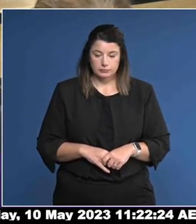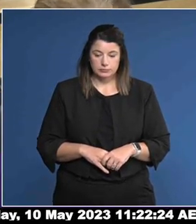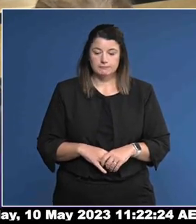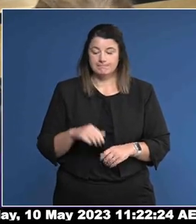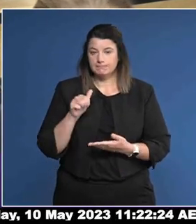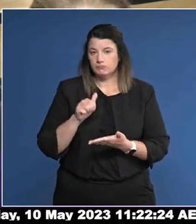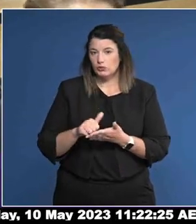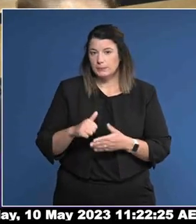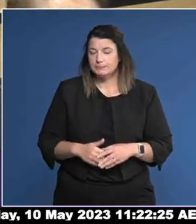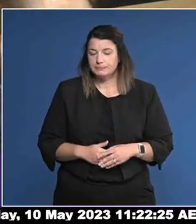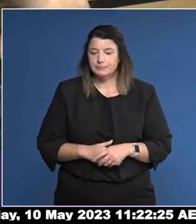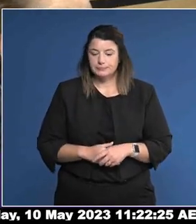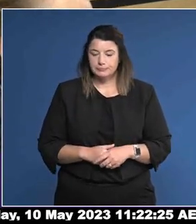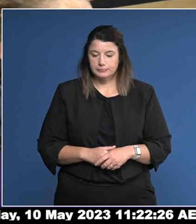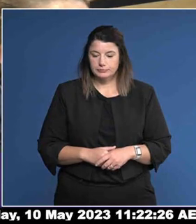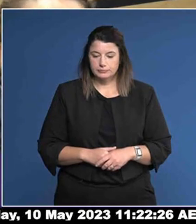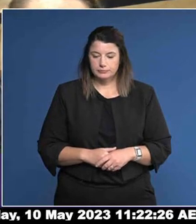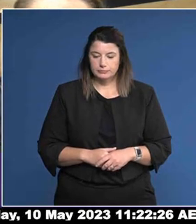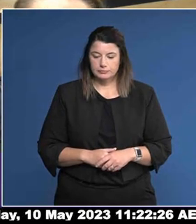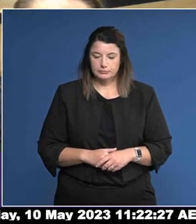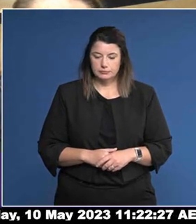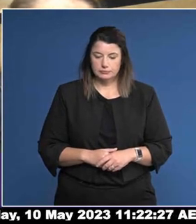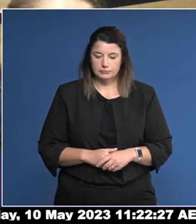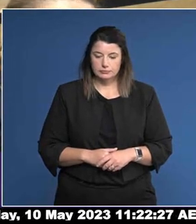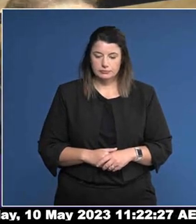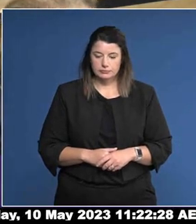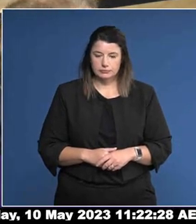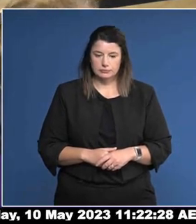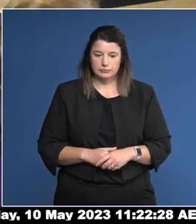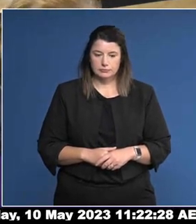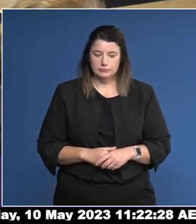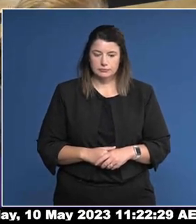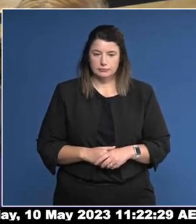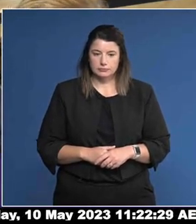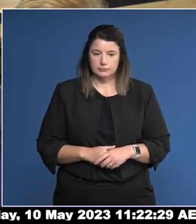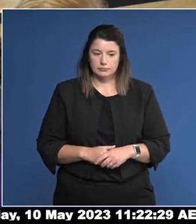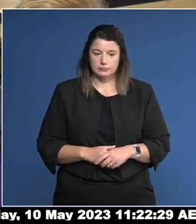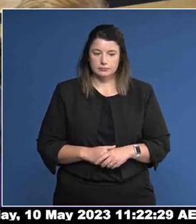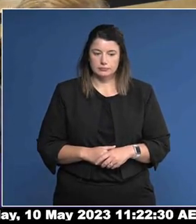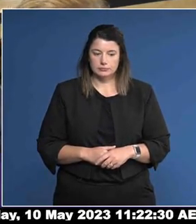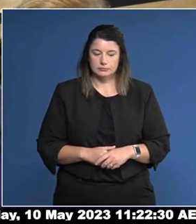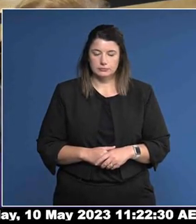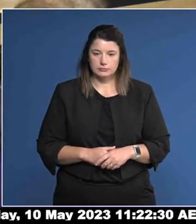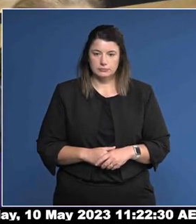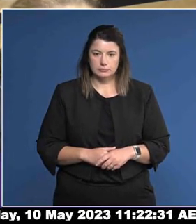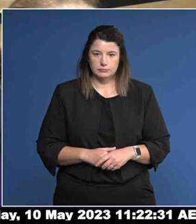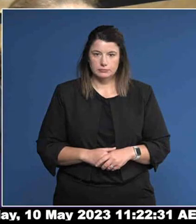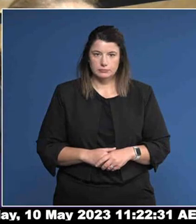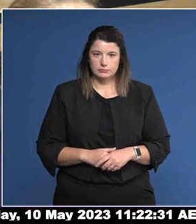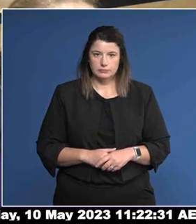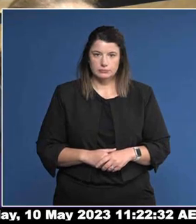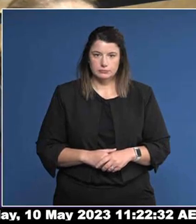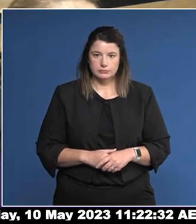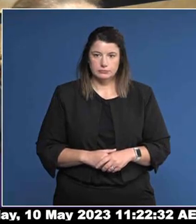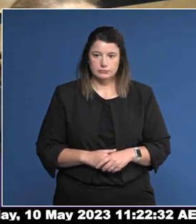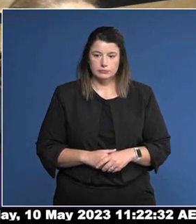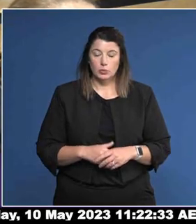So when did Education become aware that